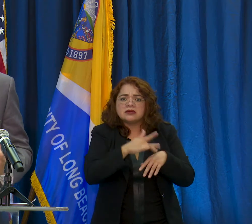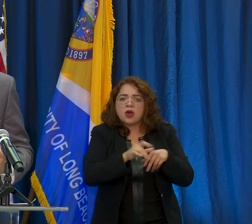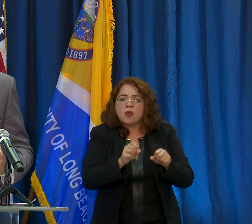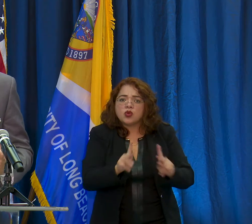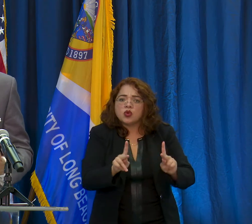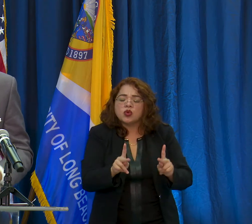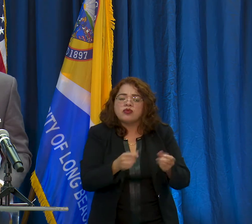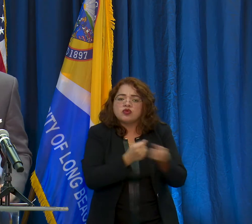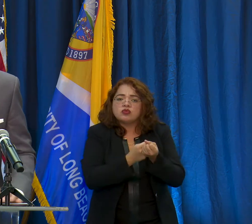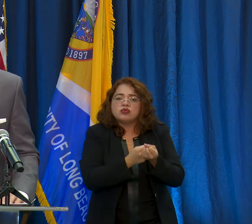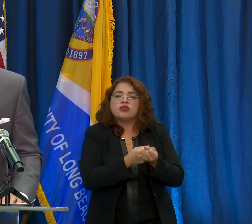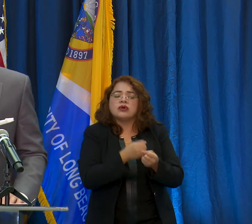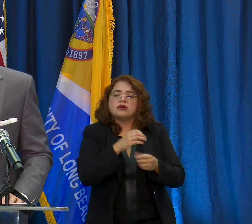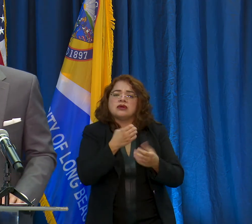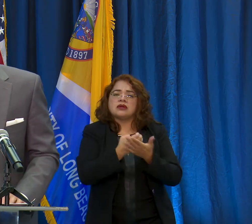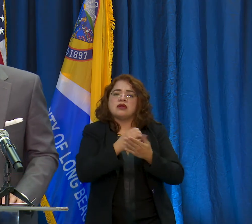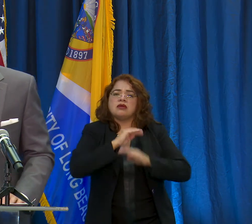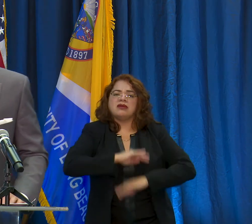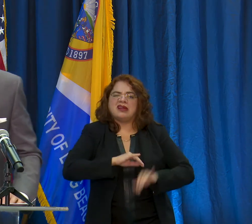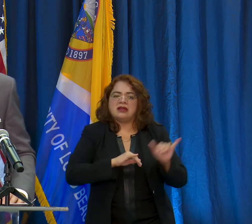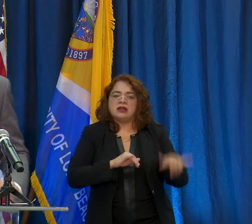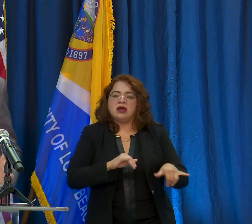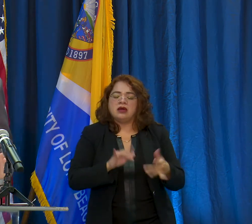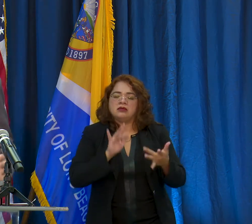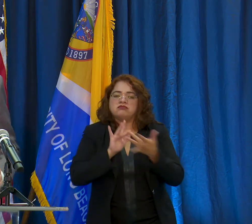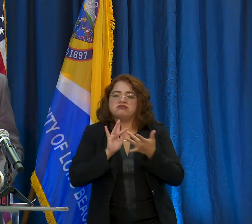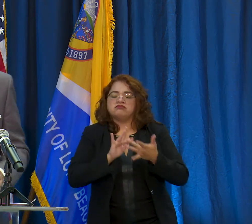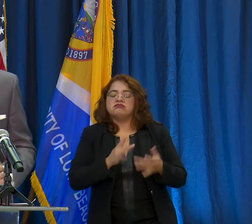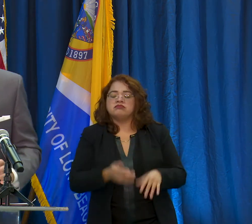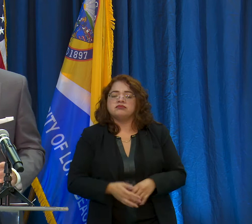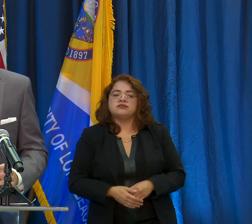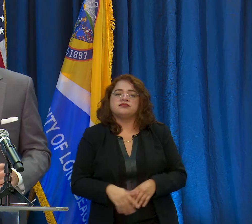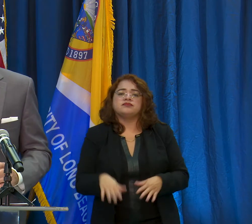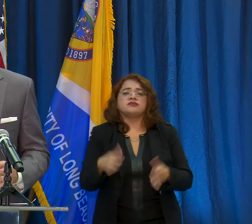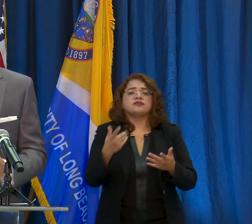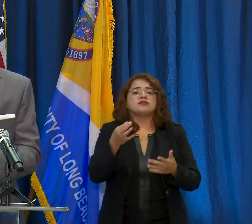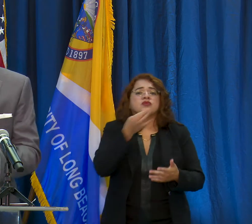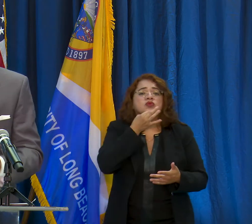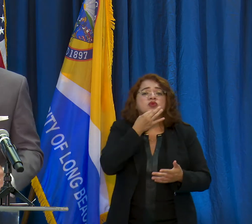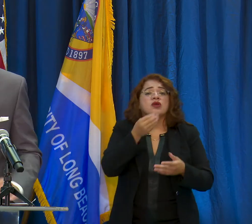Additionally we will soon begin distribution of free business protection